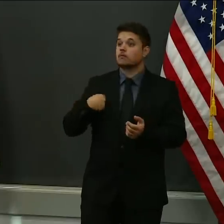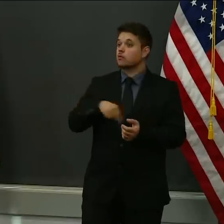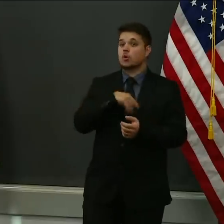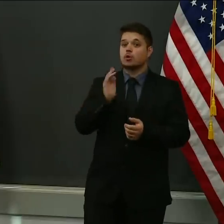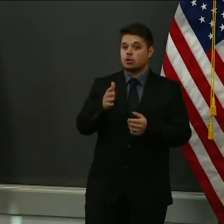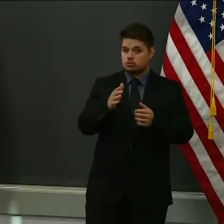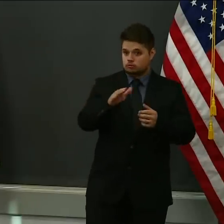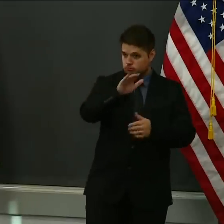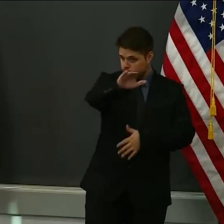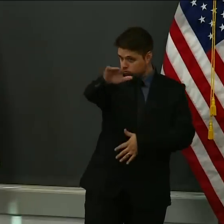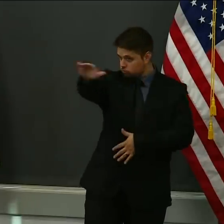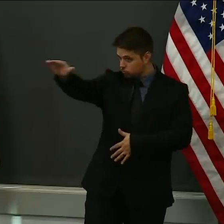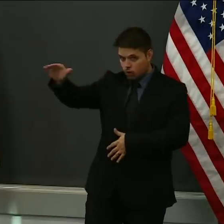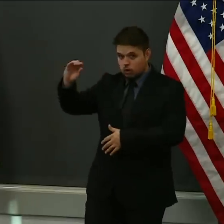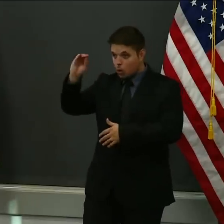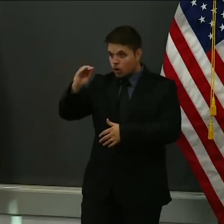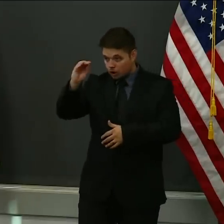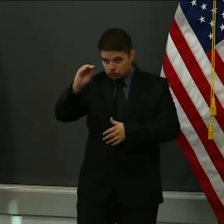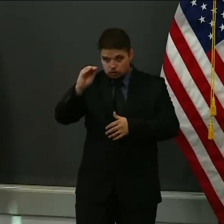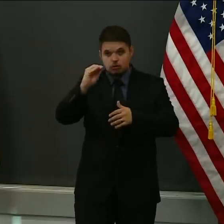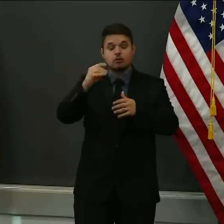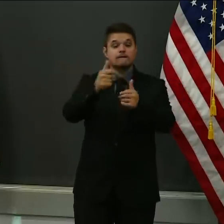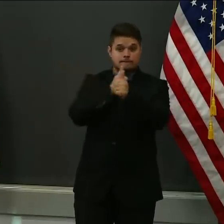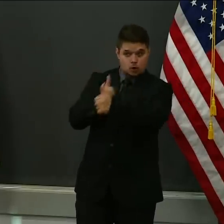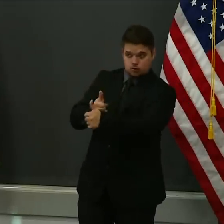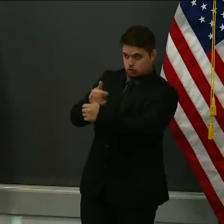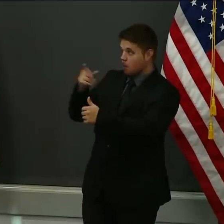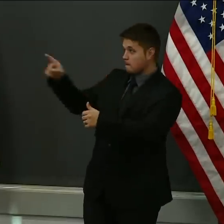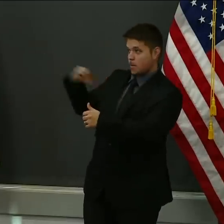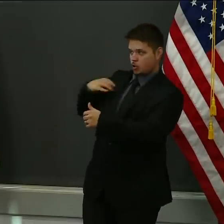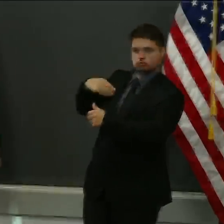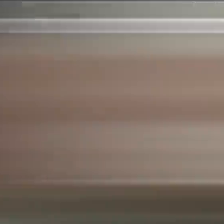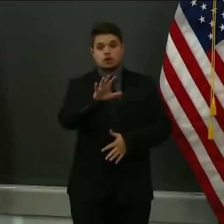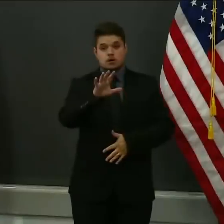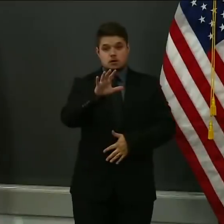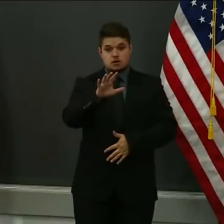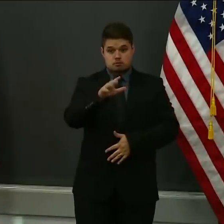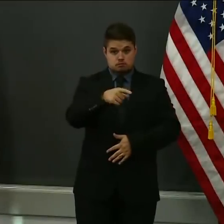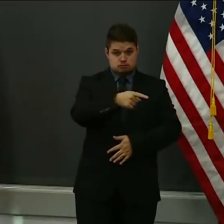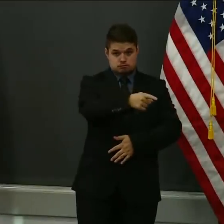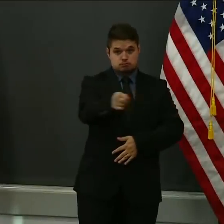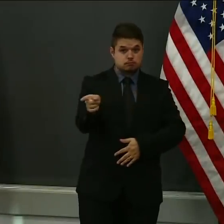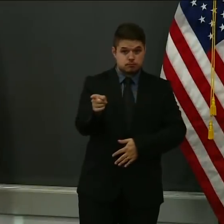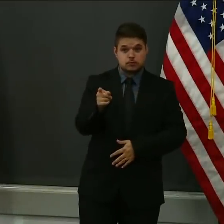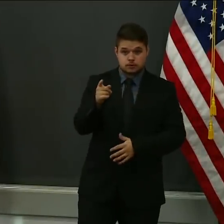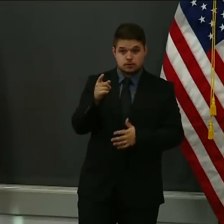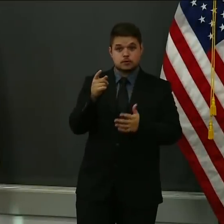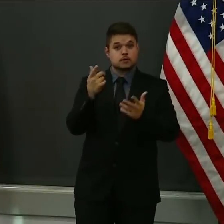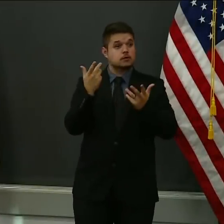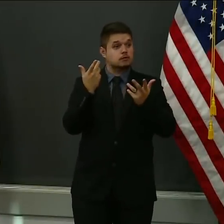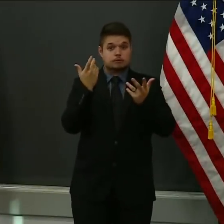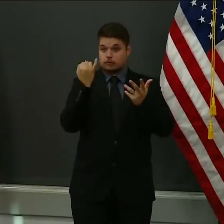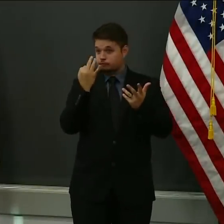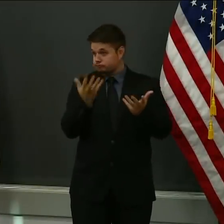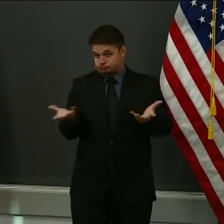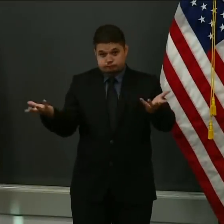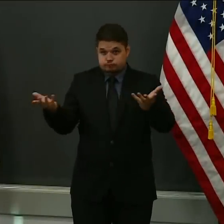SEVENTH DINER. I WILL BE ASKING THE OREGON STATE POLICE TO WORK COLLABORATIVELY WITH LOCAL